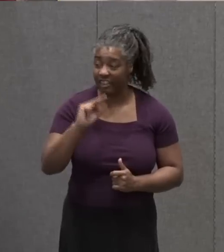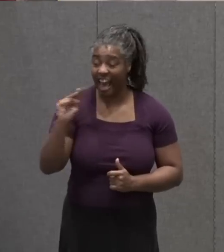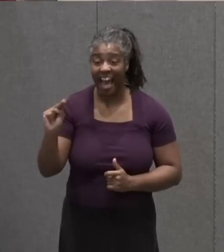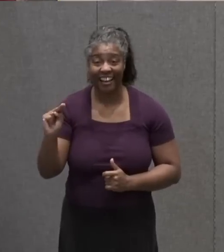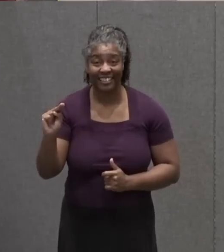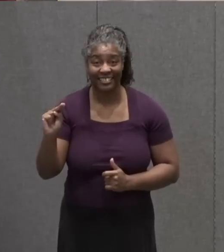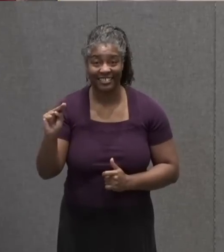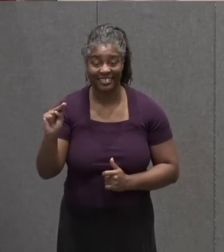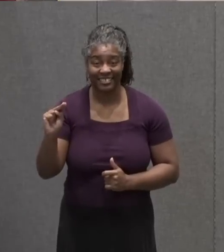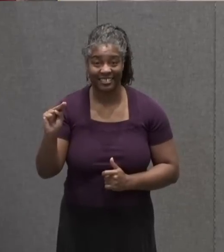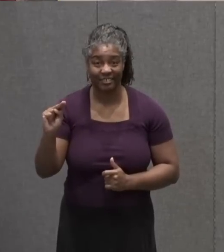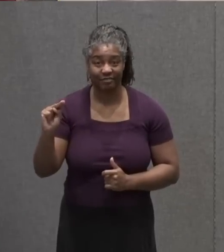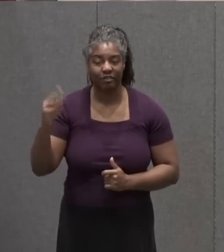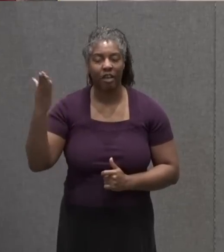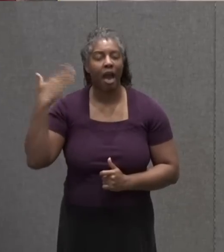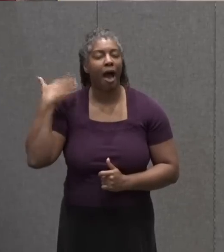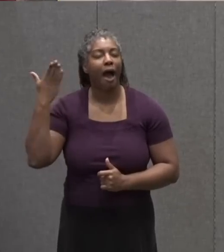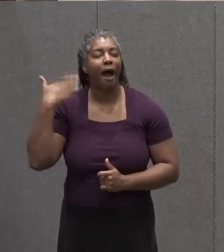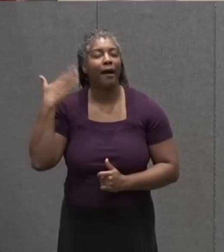Fan. That's right.